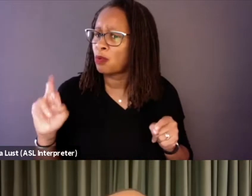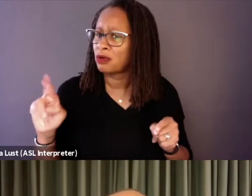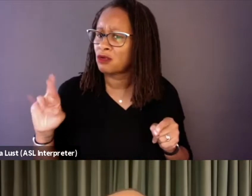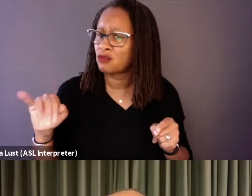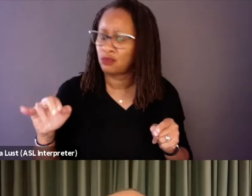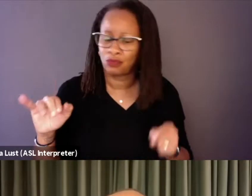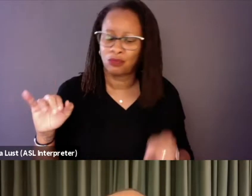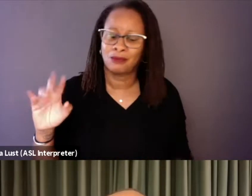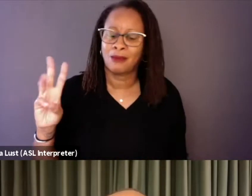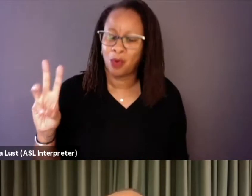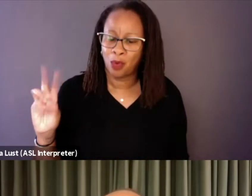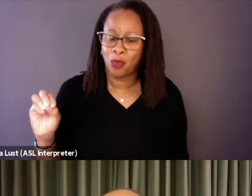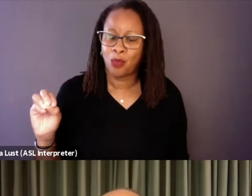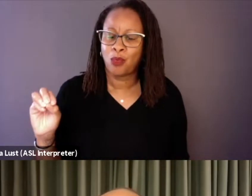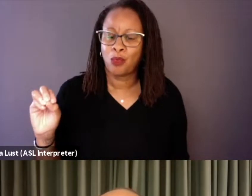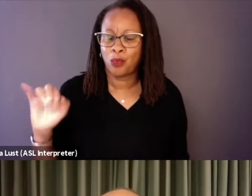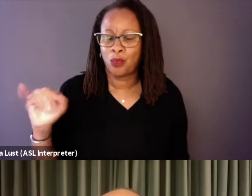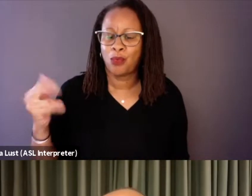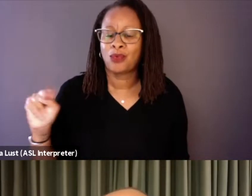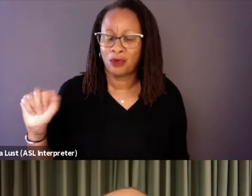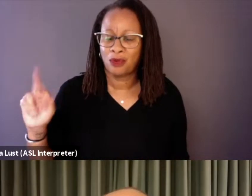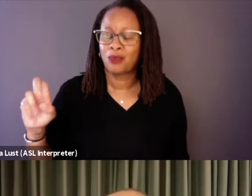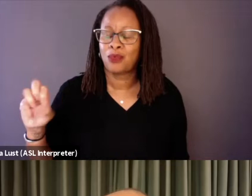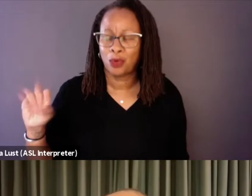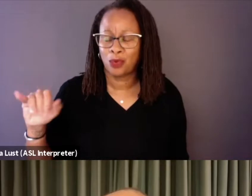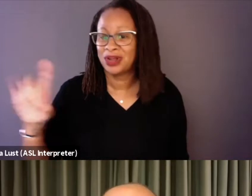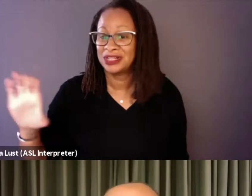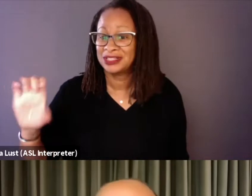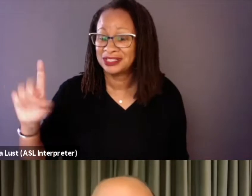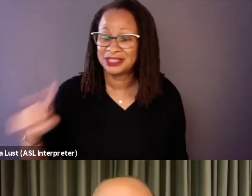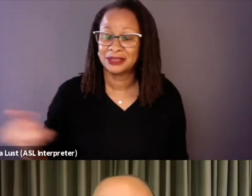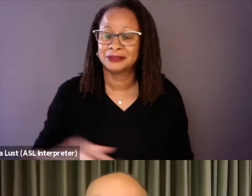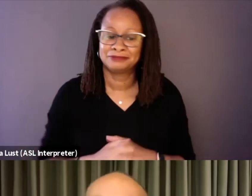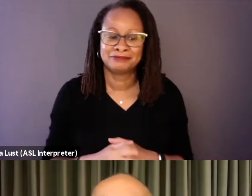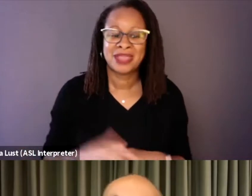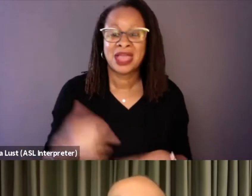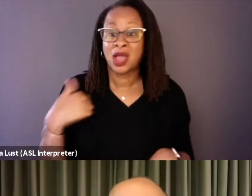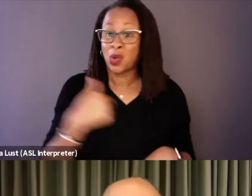Randy and I had a band, the Pop Tarts, The Fabulous Pop Tarts, I should say.